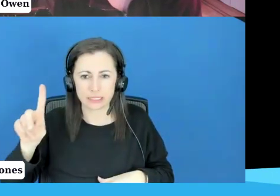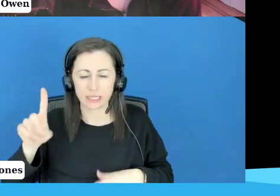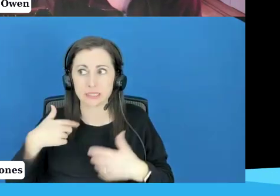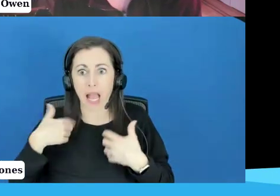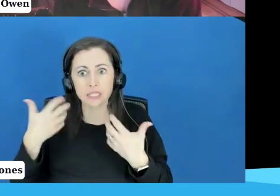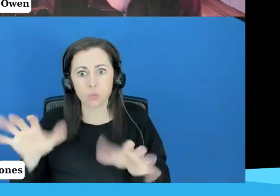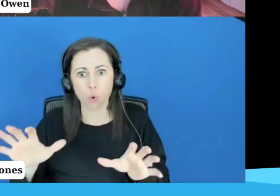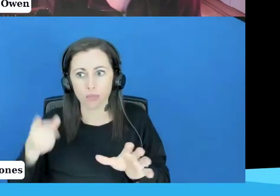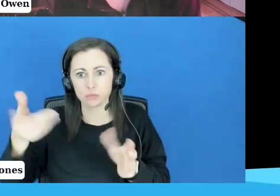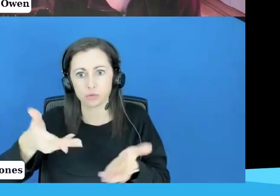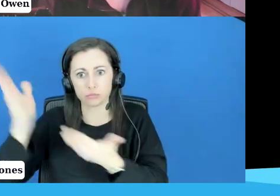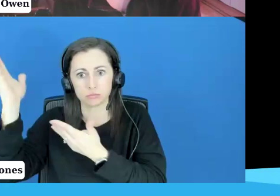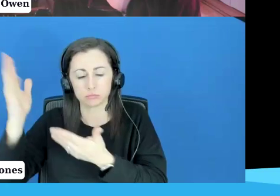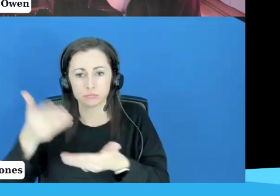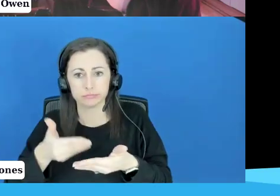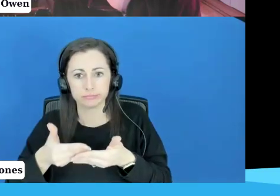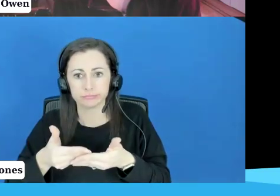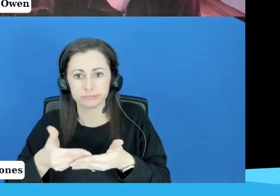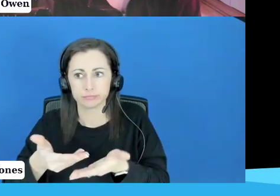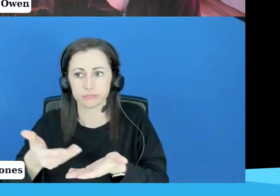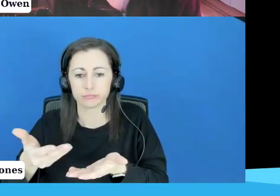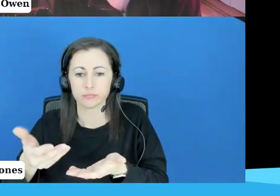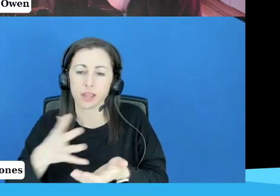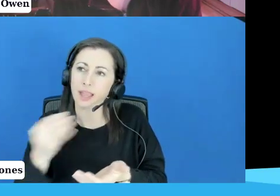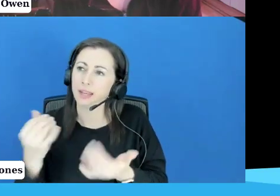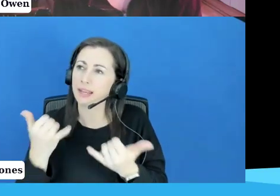Also, now that I think about it, it's crazy saying this out loud.